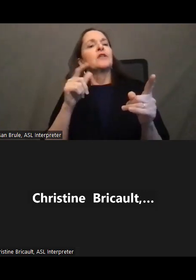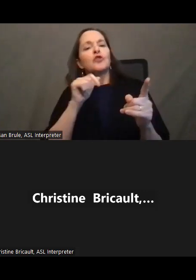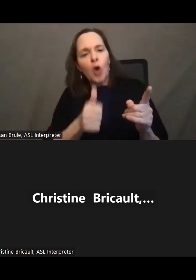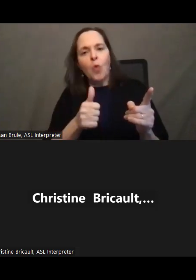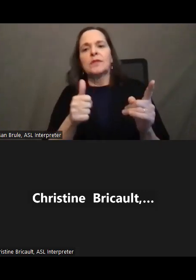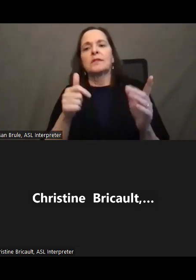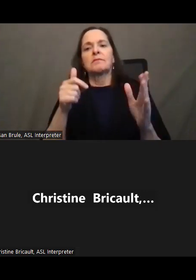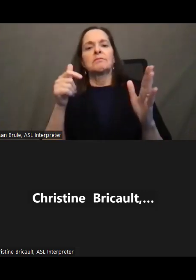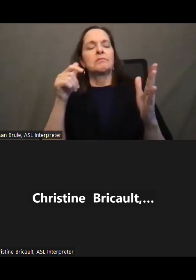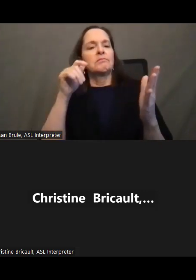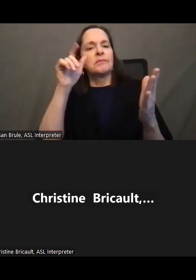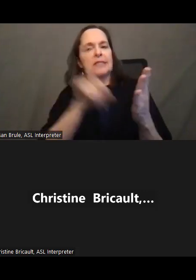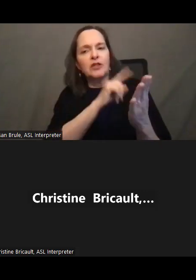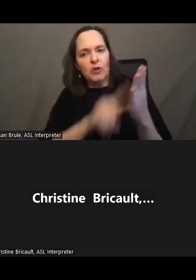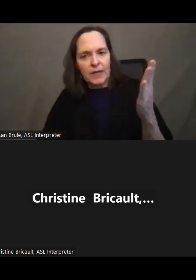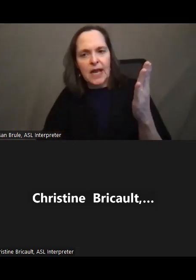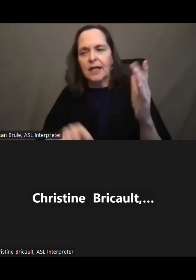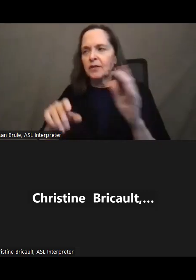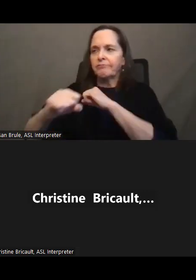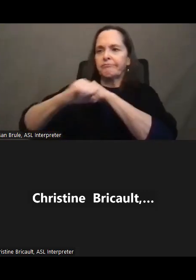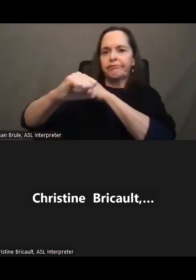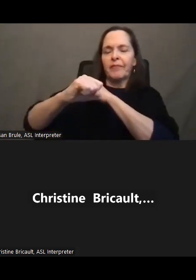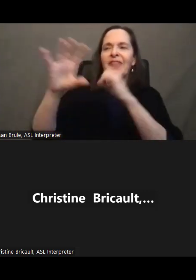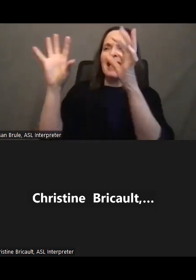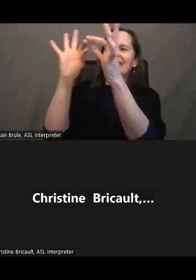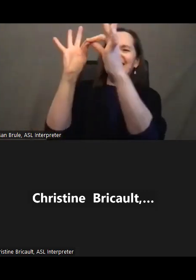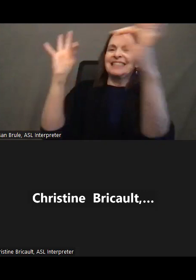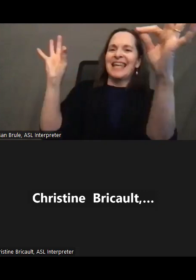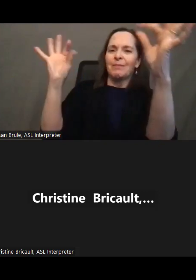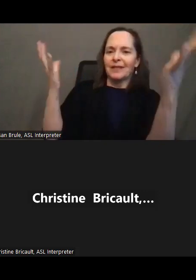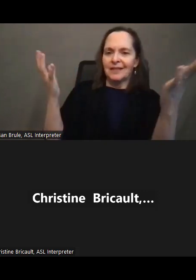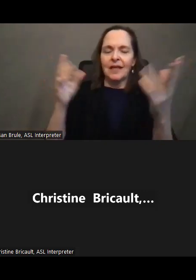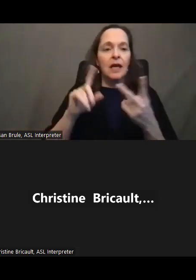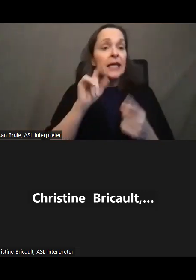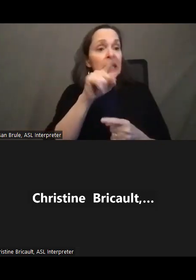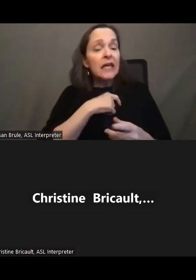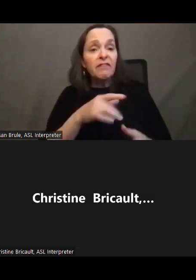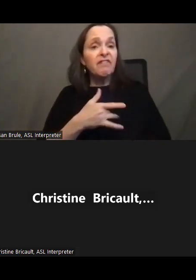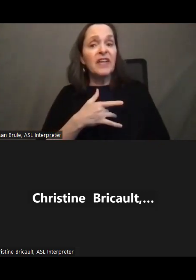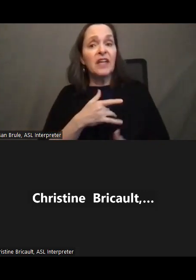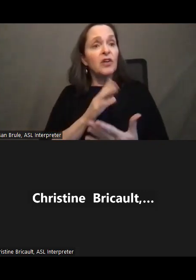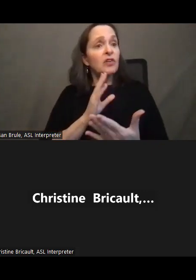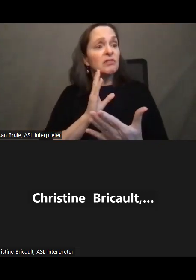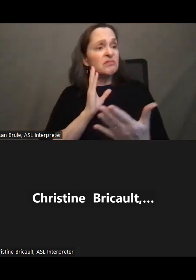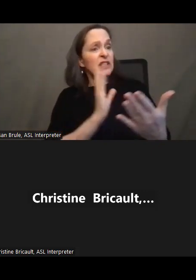that that nondiscrimination statement includes contact information for the municipal ADA Coordinator.